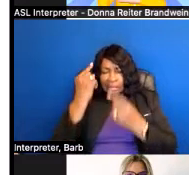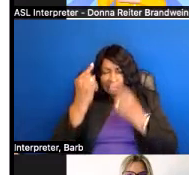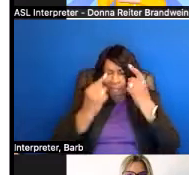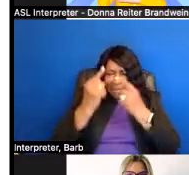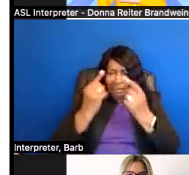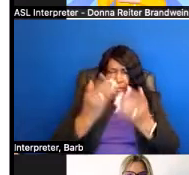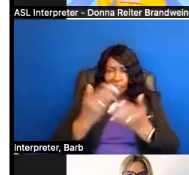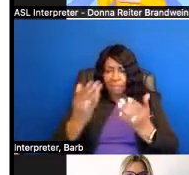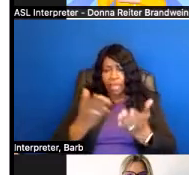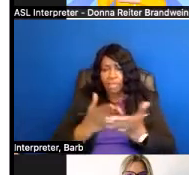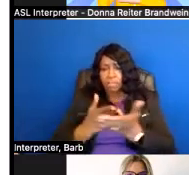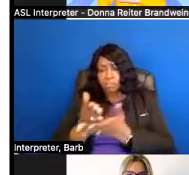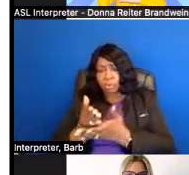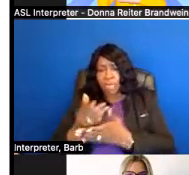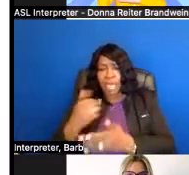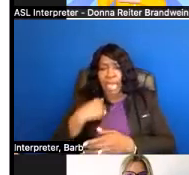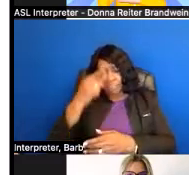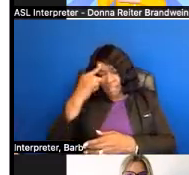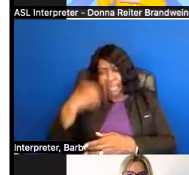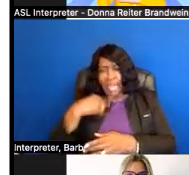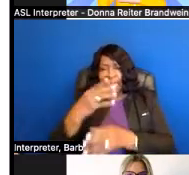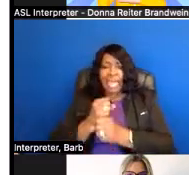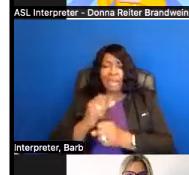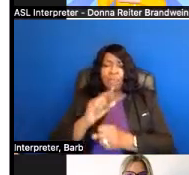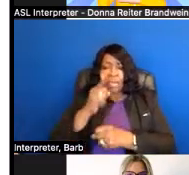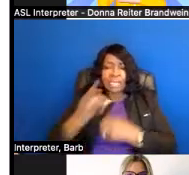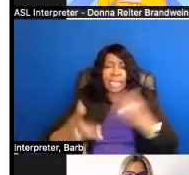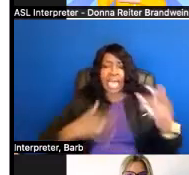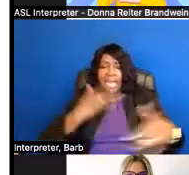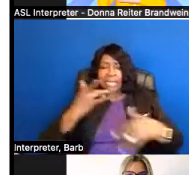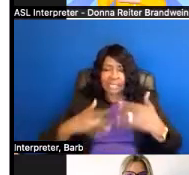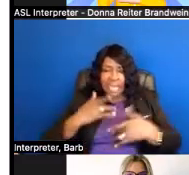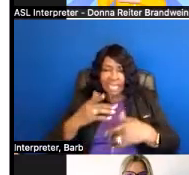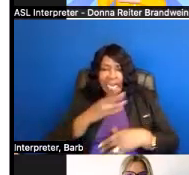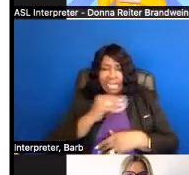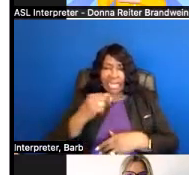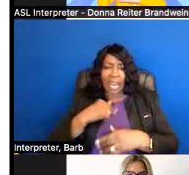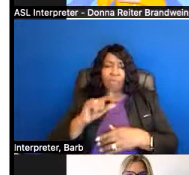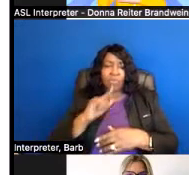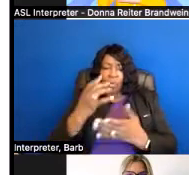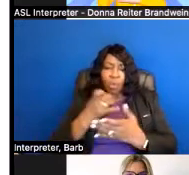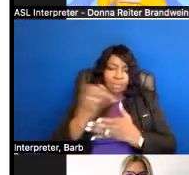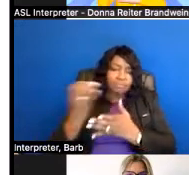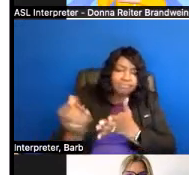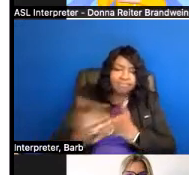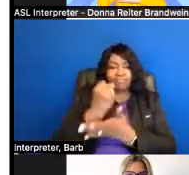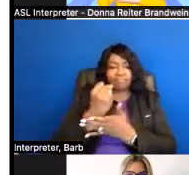I think I just got really excited and I wanted to seize the moment to have the ability